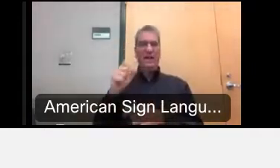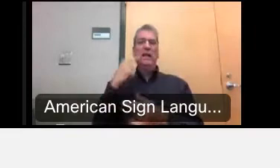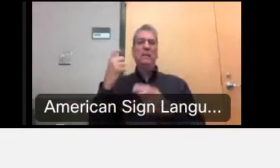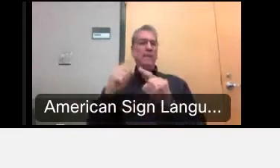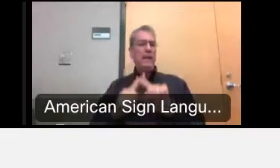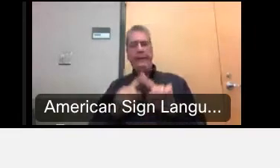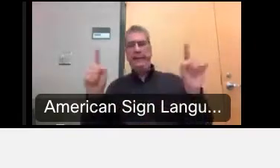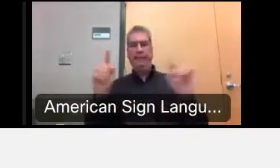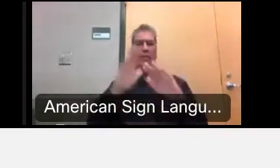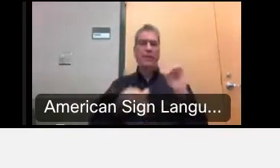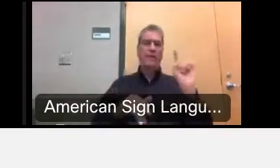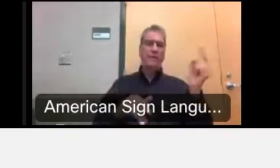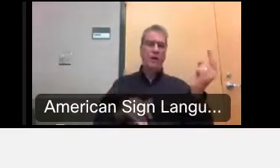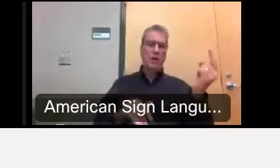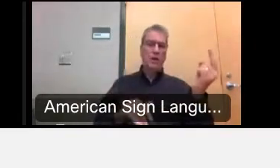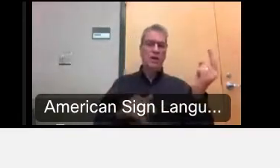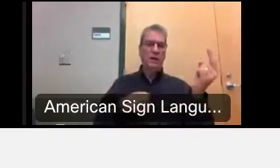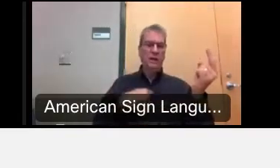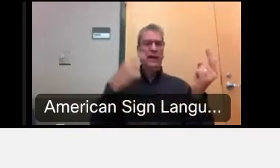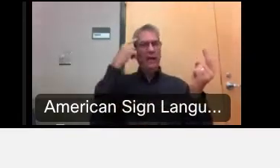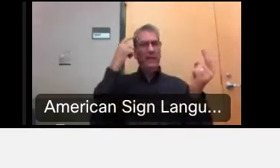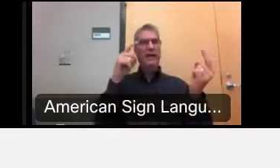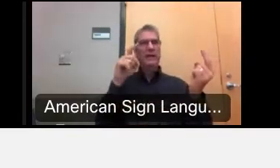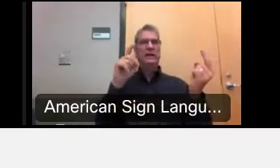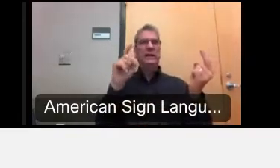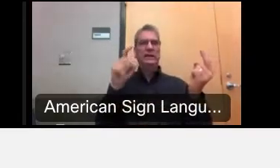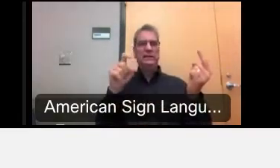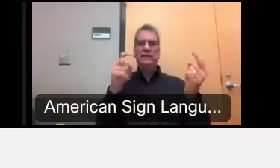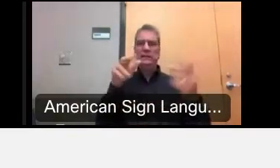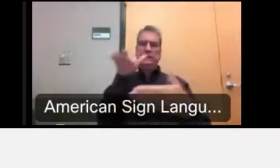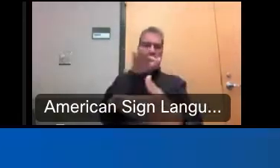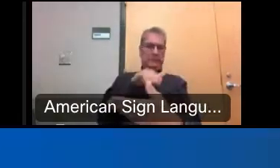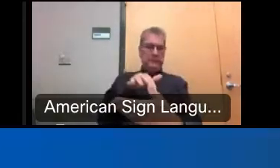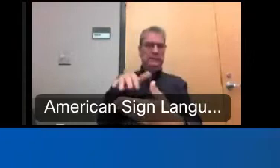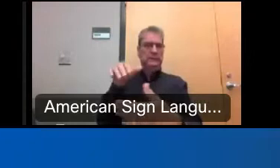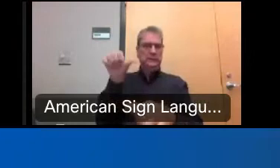And I think there's, I think we need to take a real hard scientific look at that.